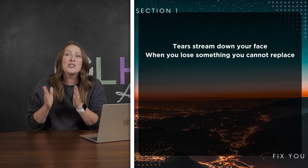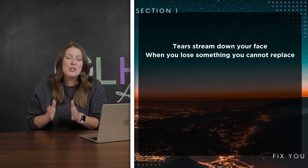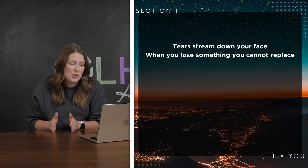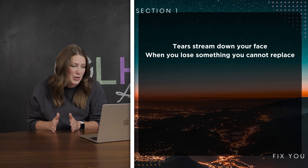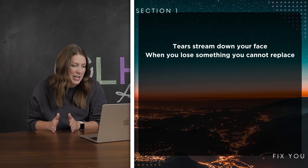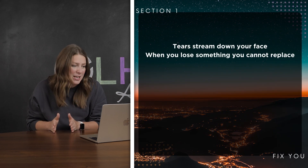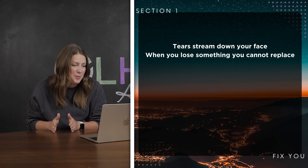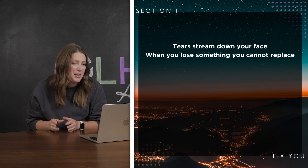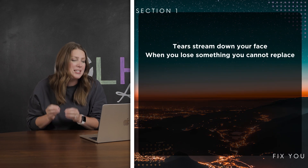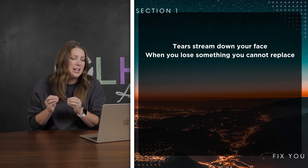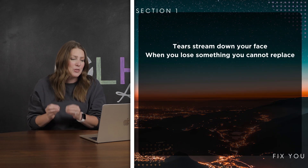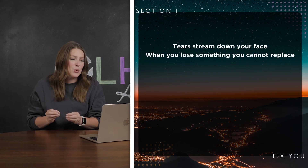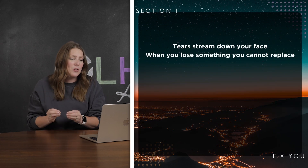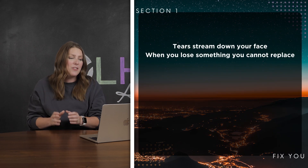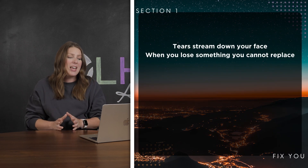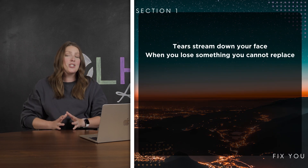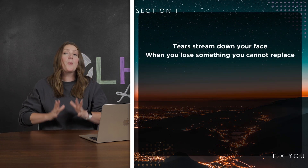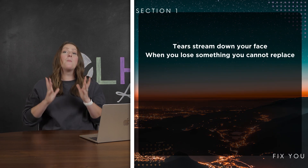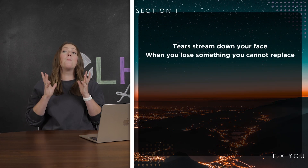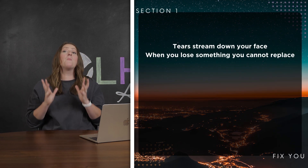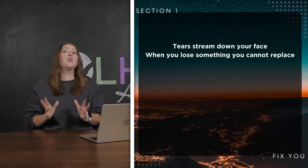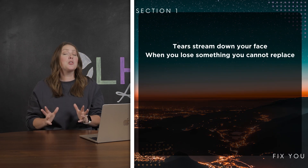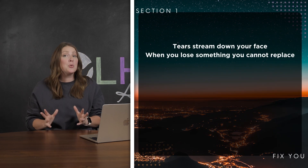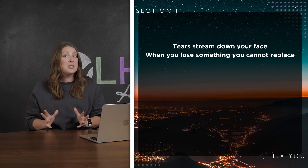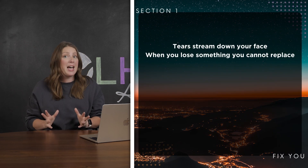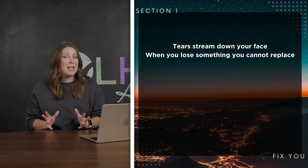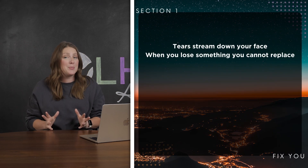stream down your face multiple times.